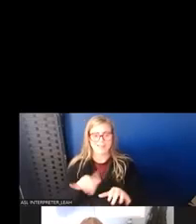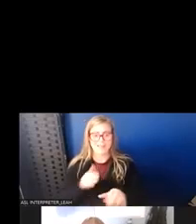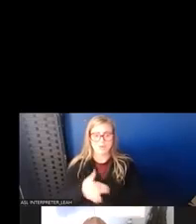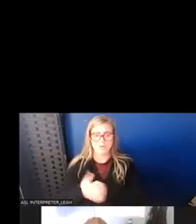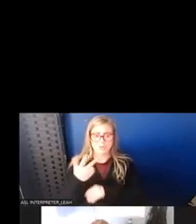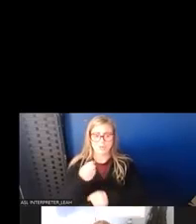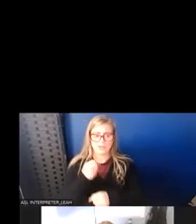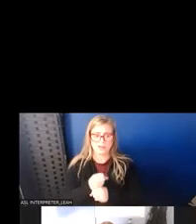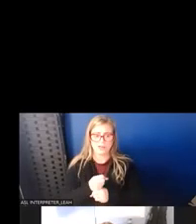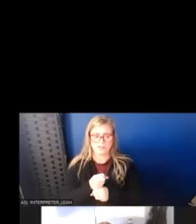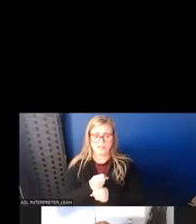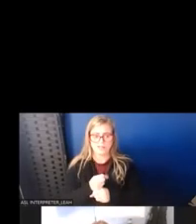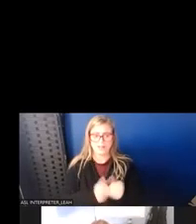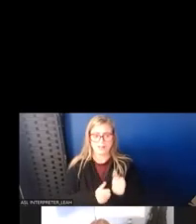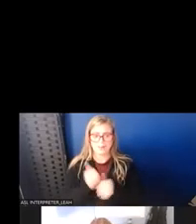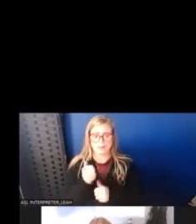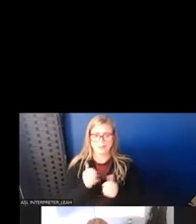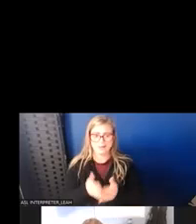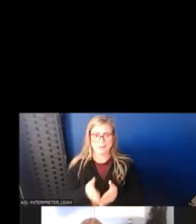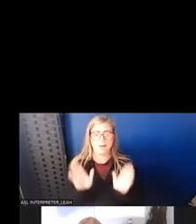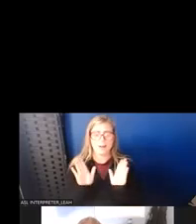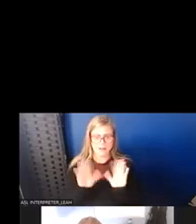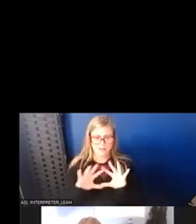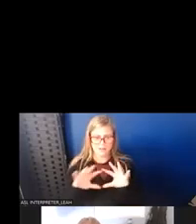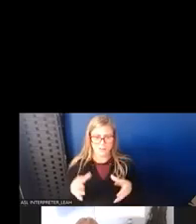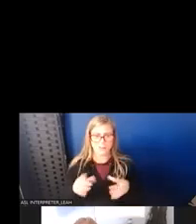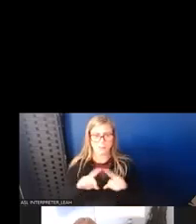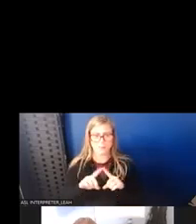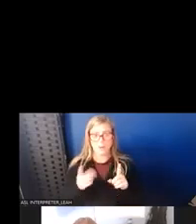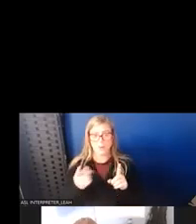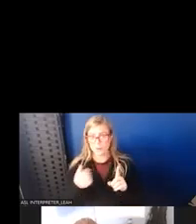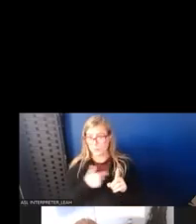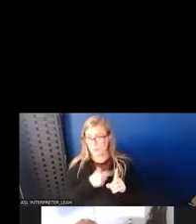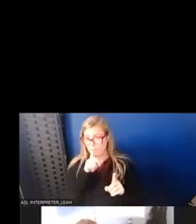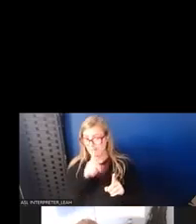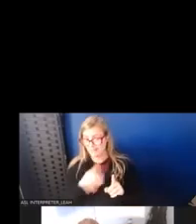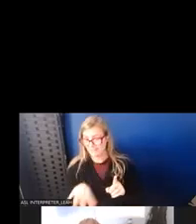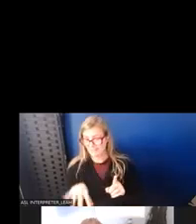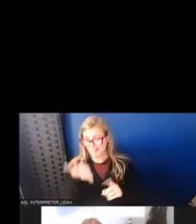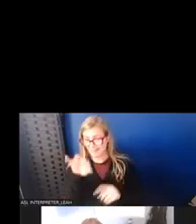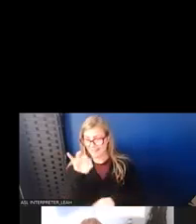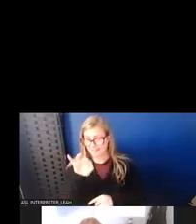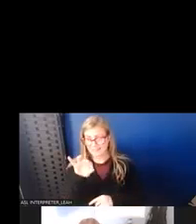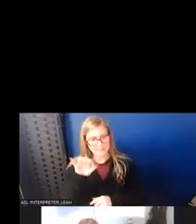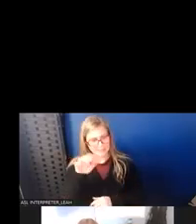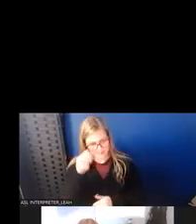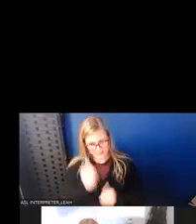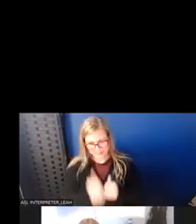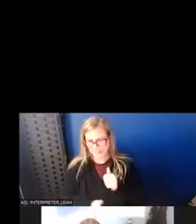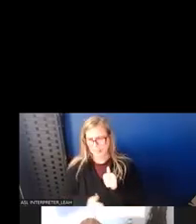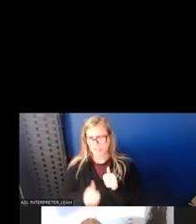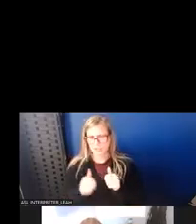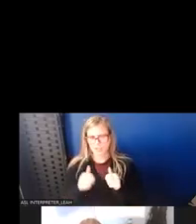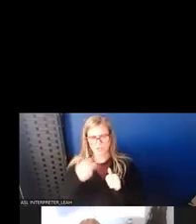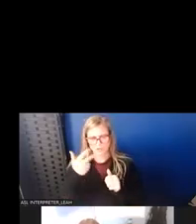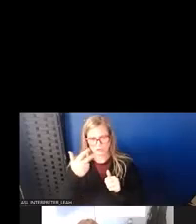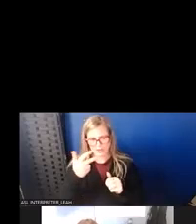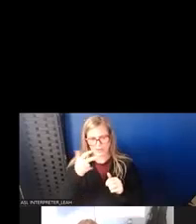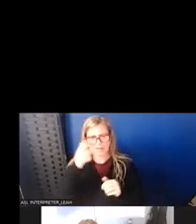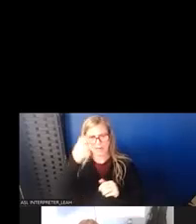But what we really find is that on each of the three concepts that we have been thinking about like really how do you plan a